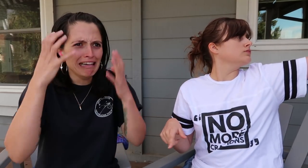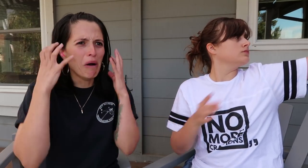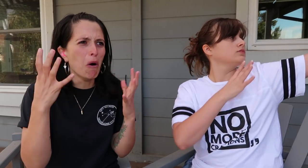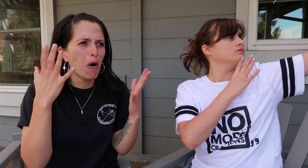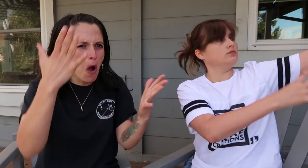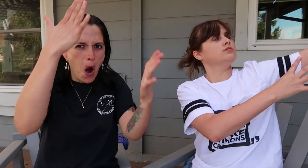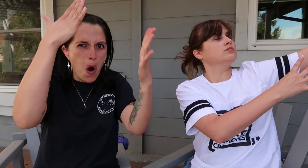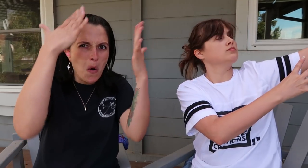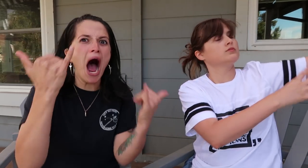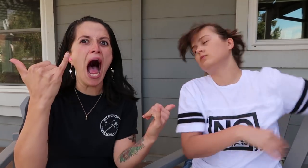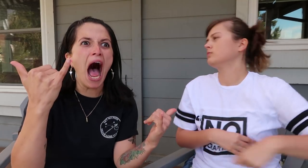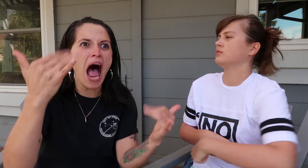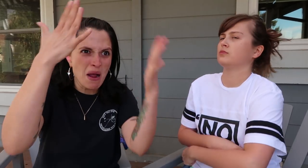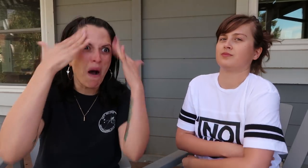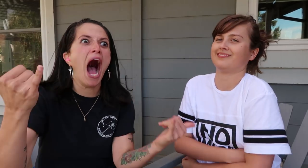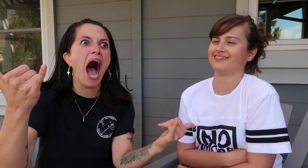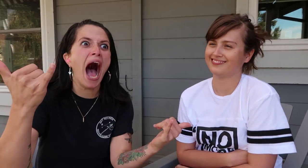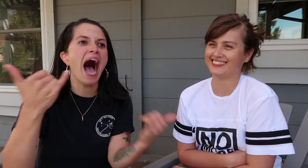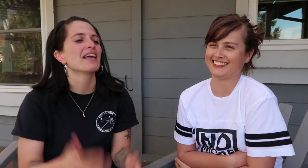WHY?!